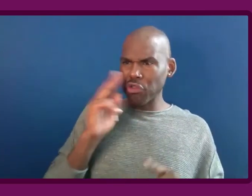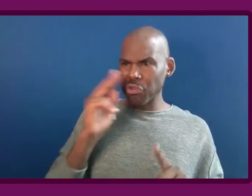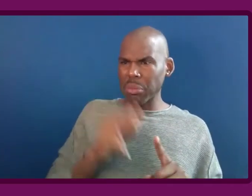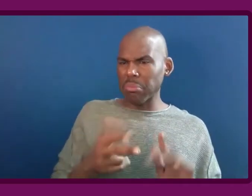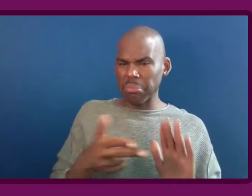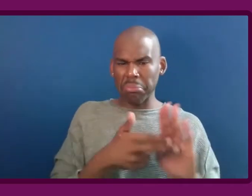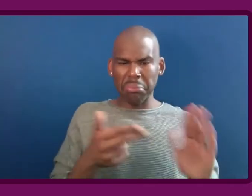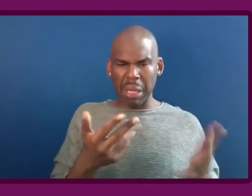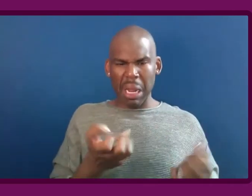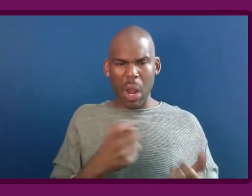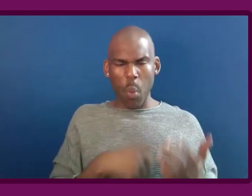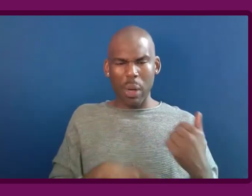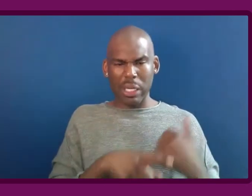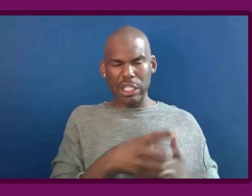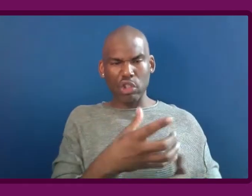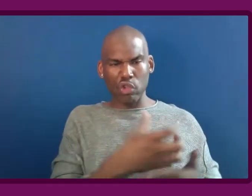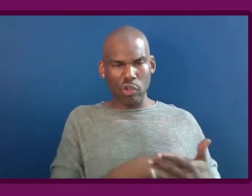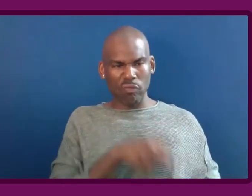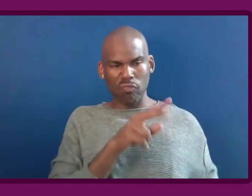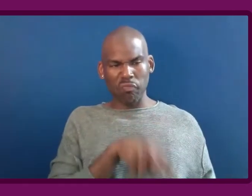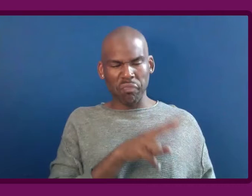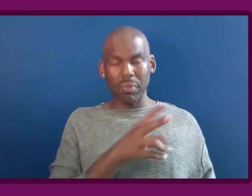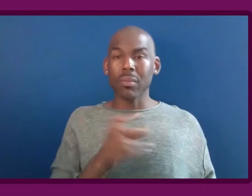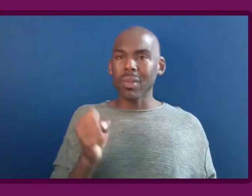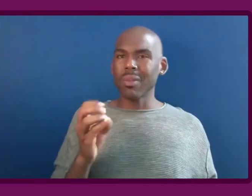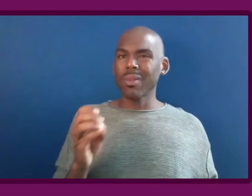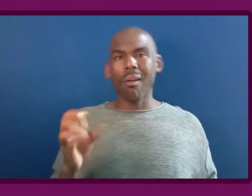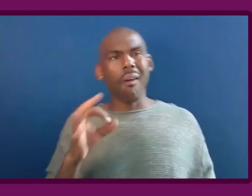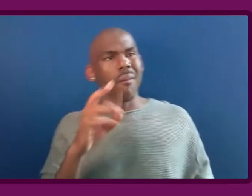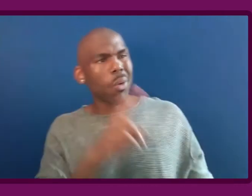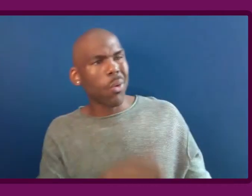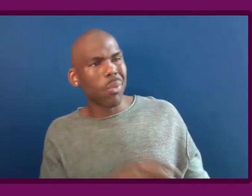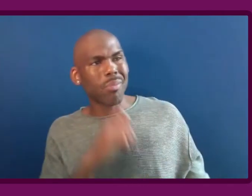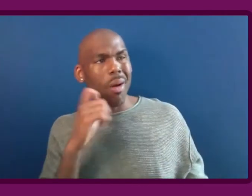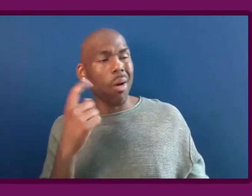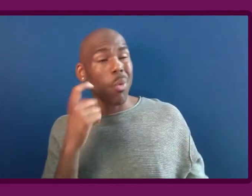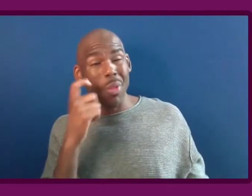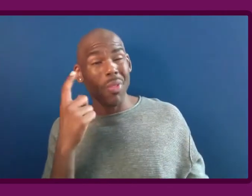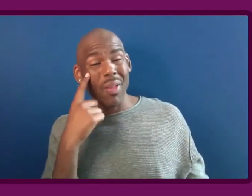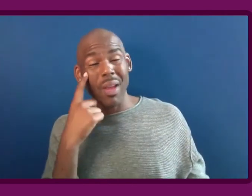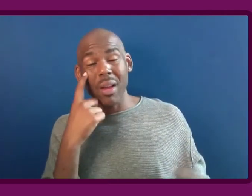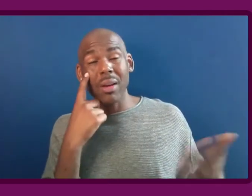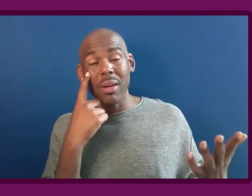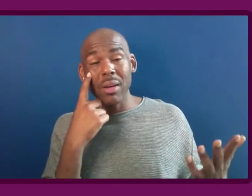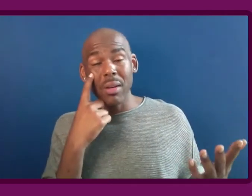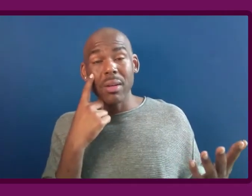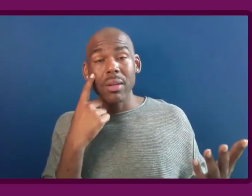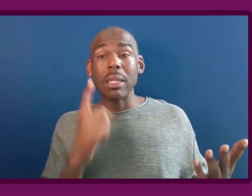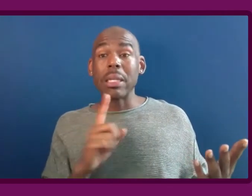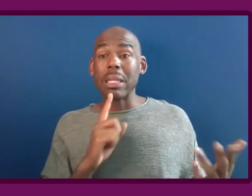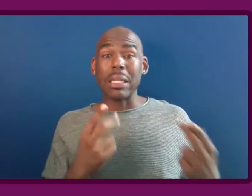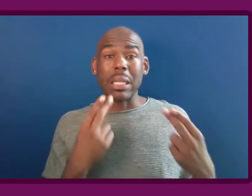that he got what he deserved. It's terrible. Maryangel Garcia-Ramos: Completely. I don't think content is innocent, at all. The other day